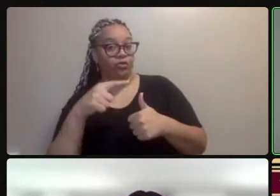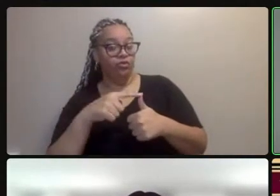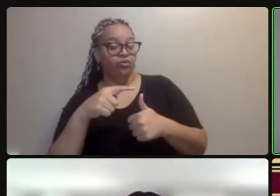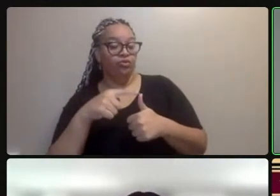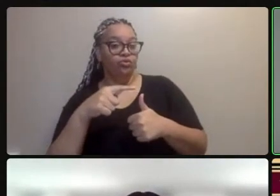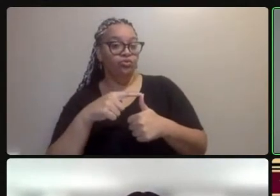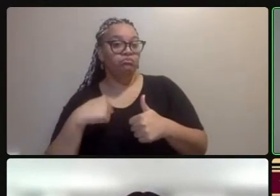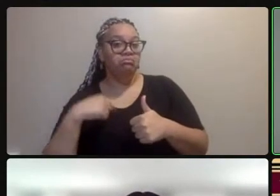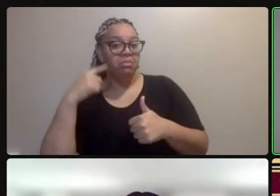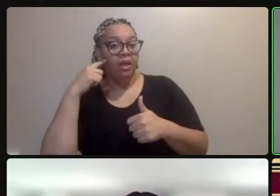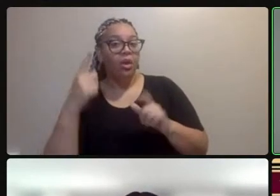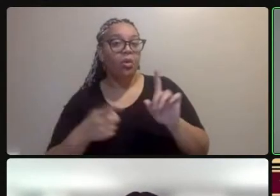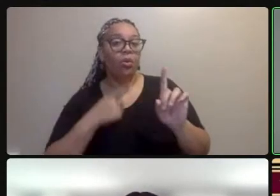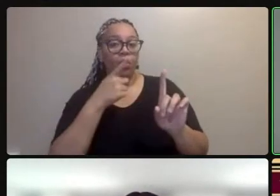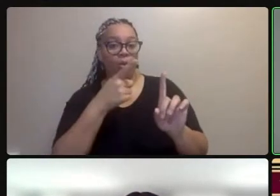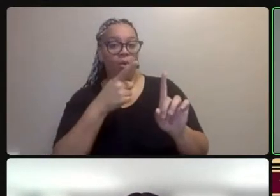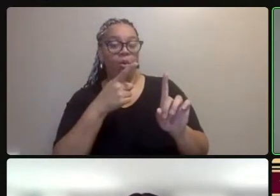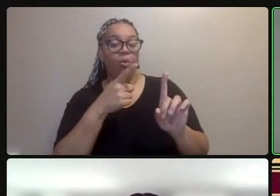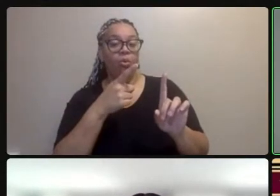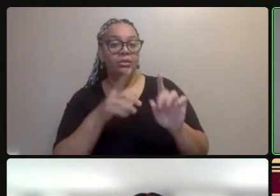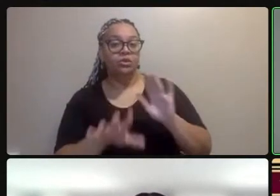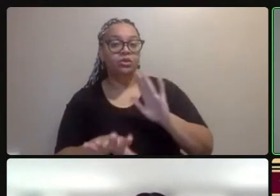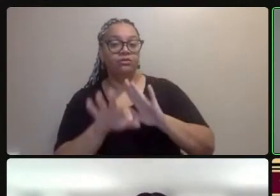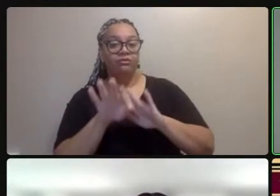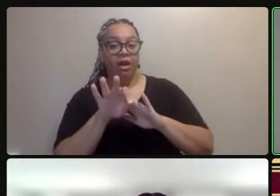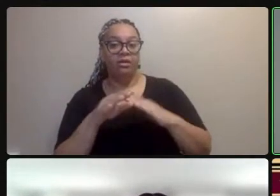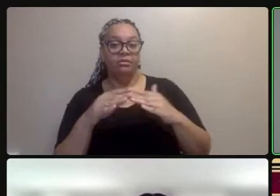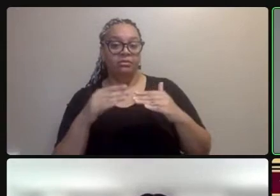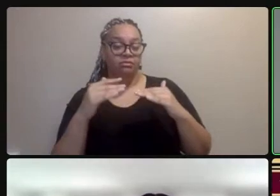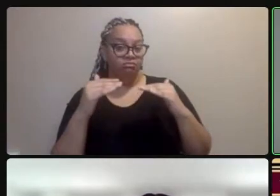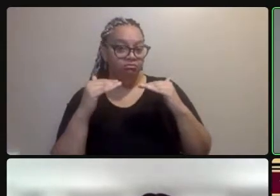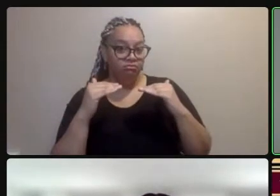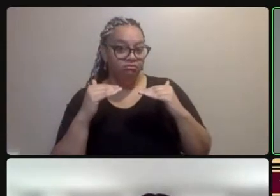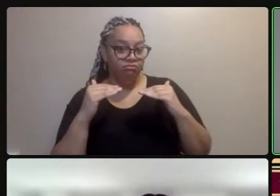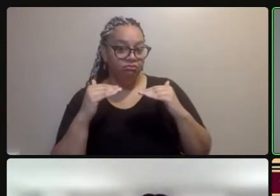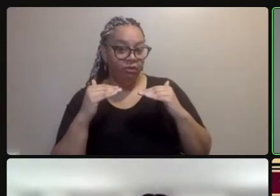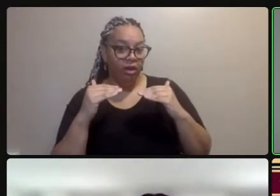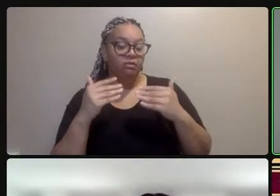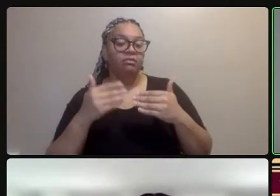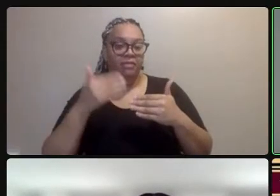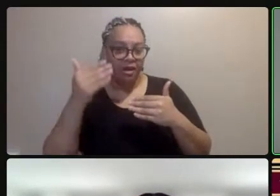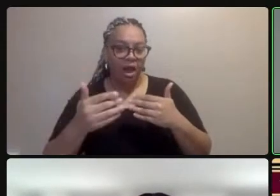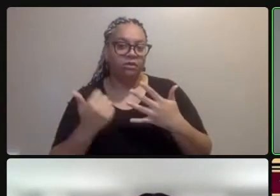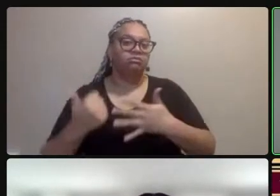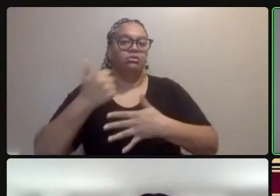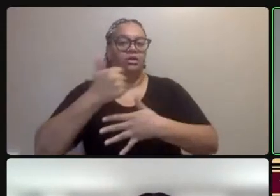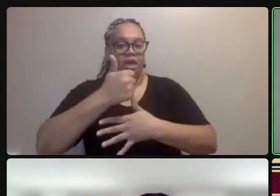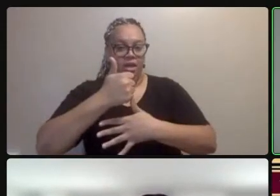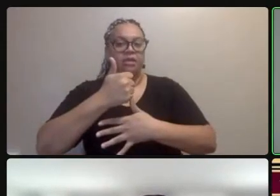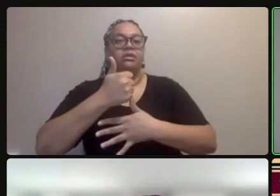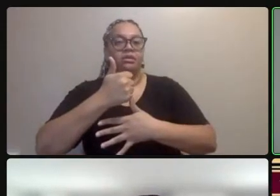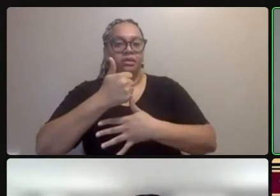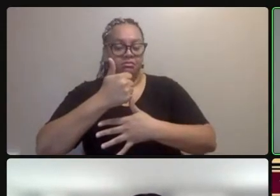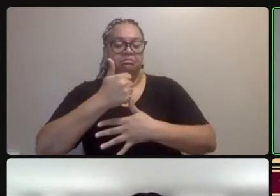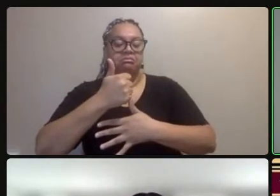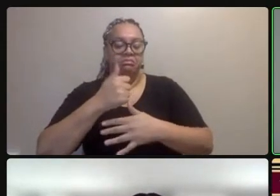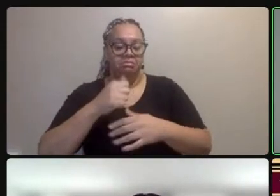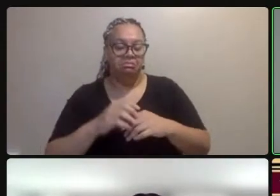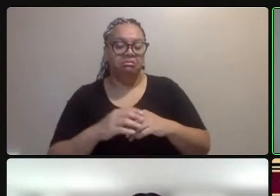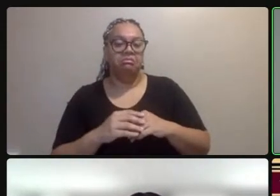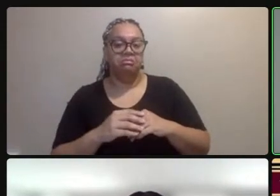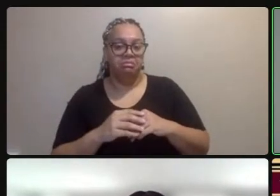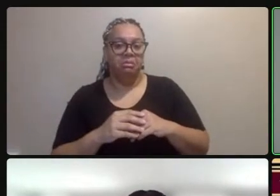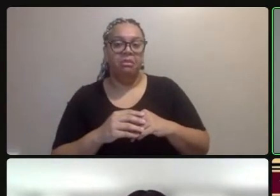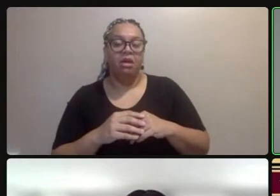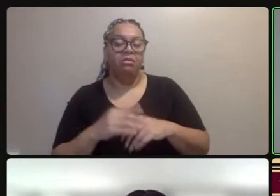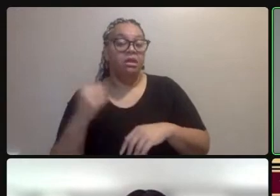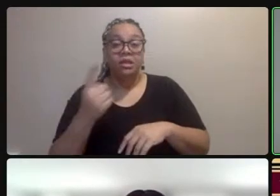TO ACCOMPLISH?